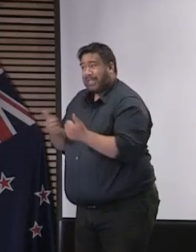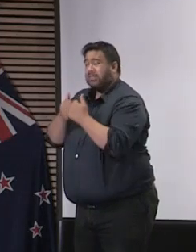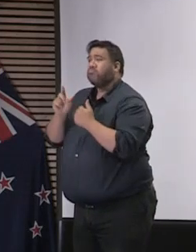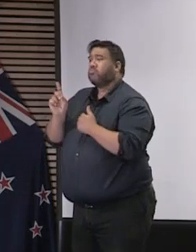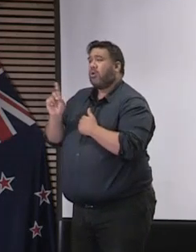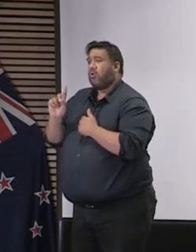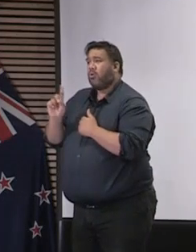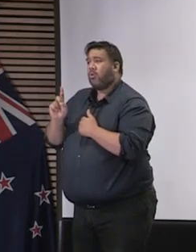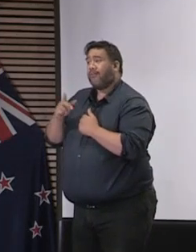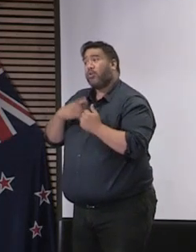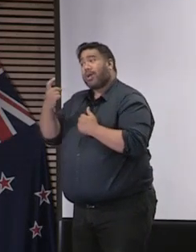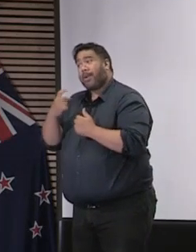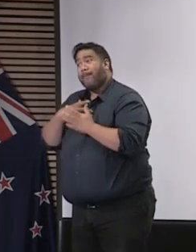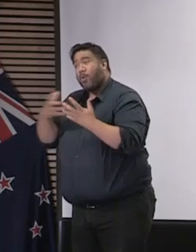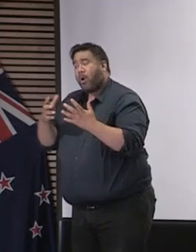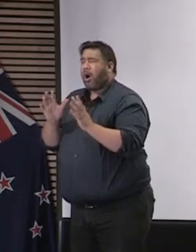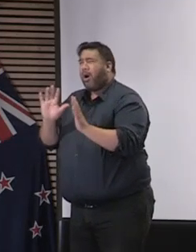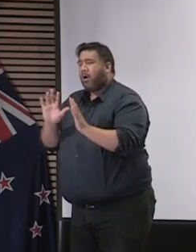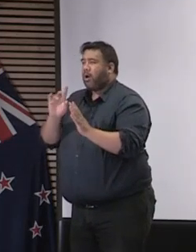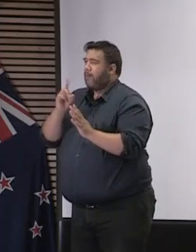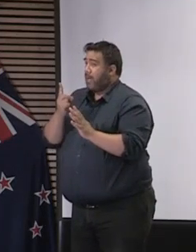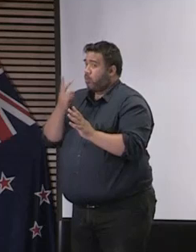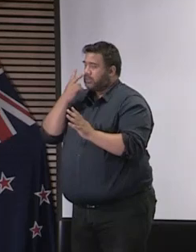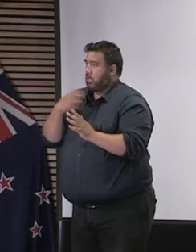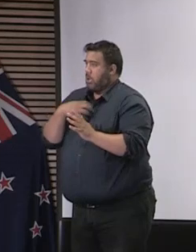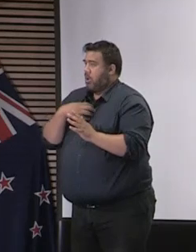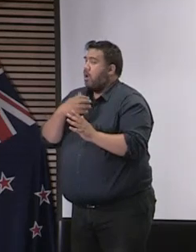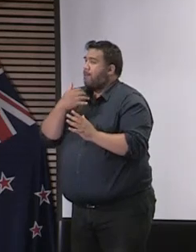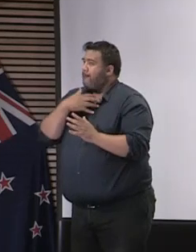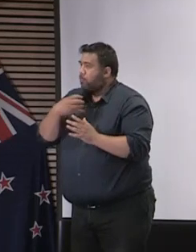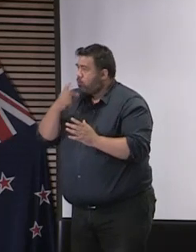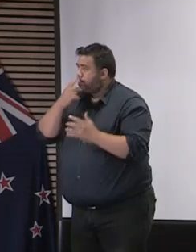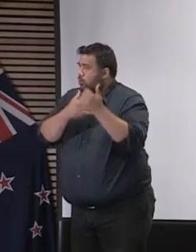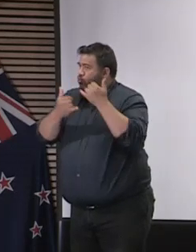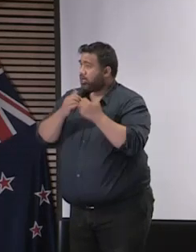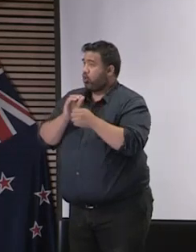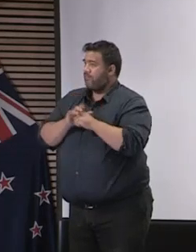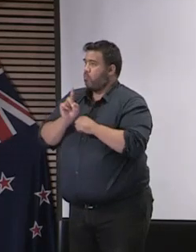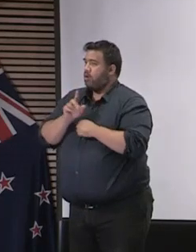increase in crime over the